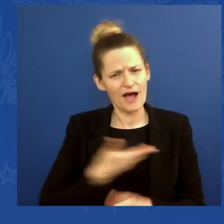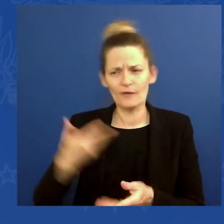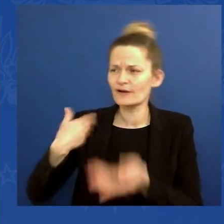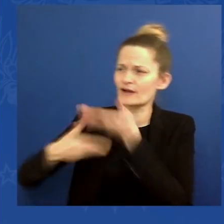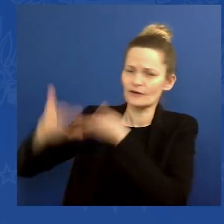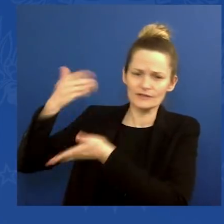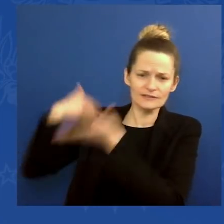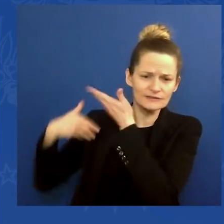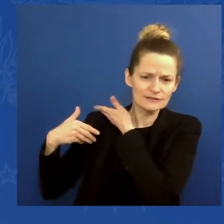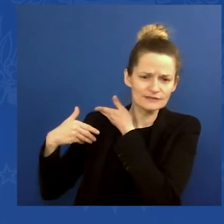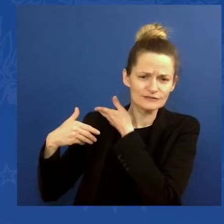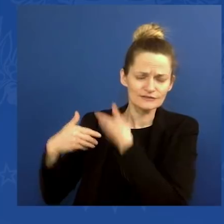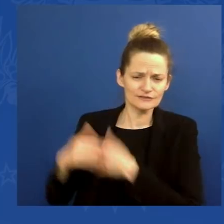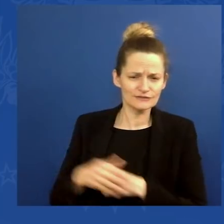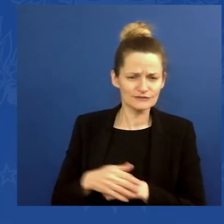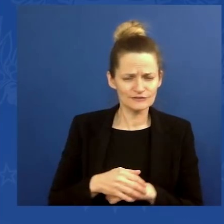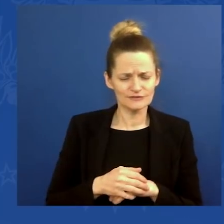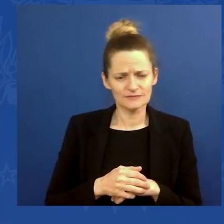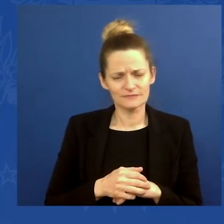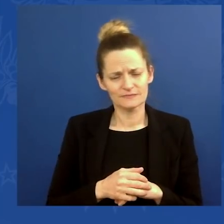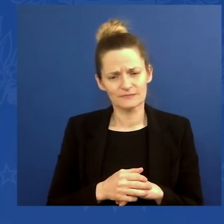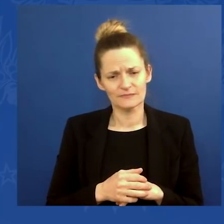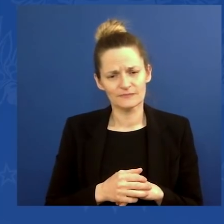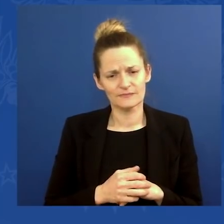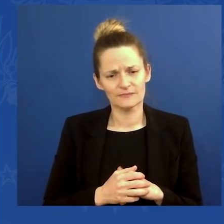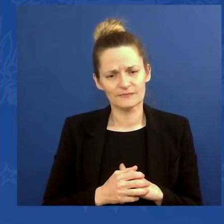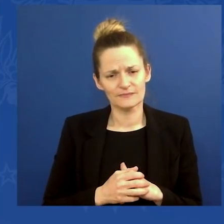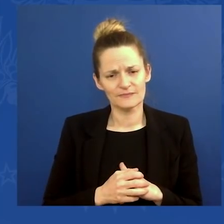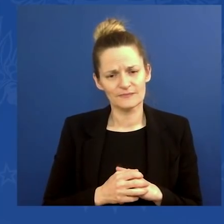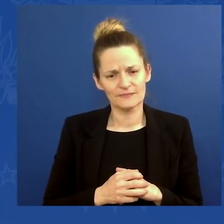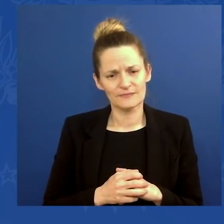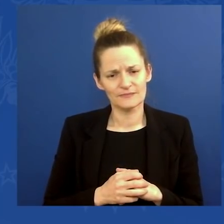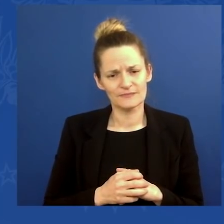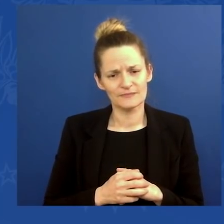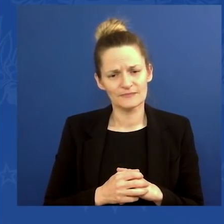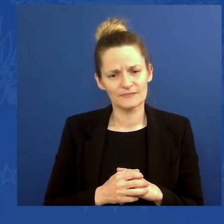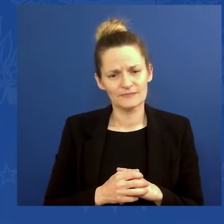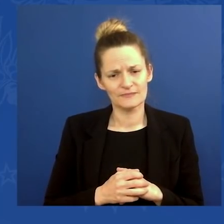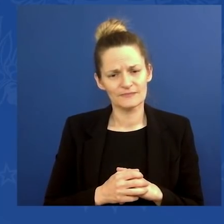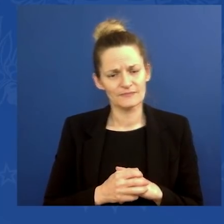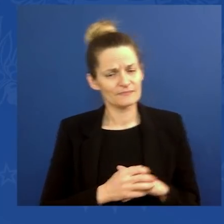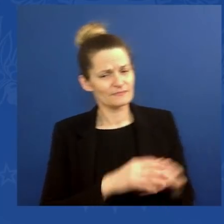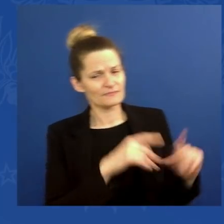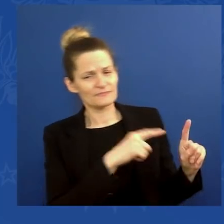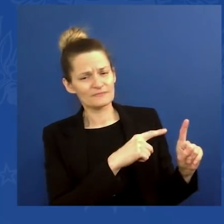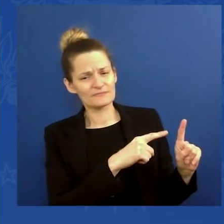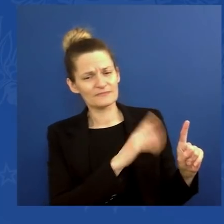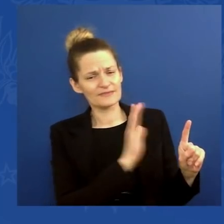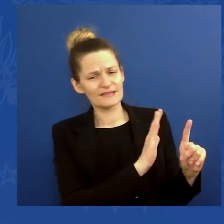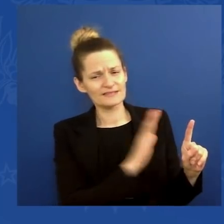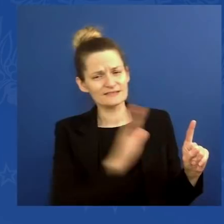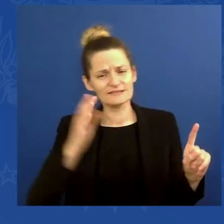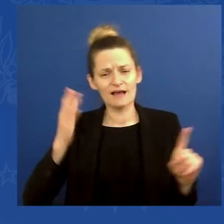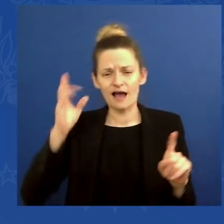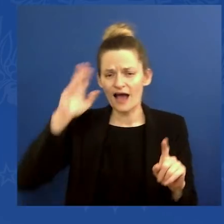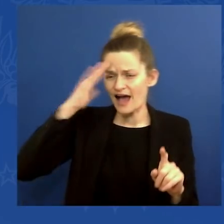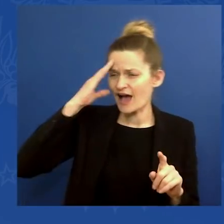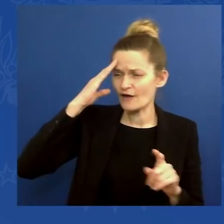And he understands the dignity and worth of all people because his Irish heritage, in his case,